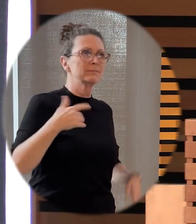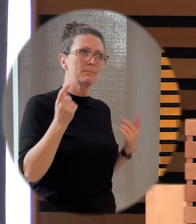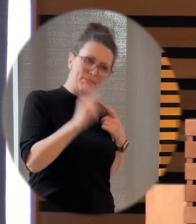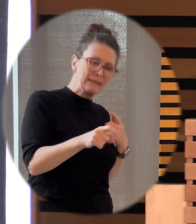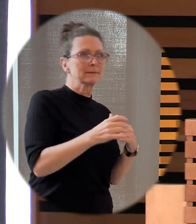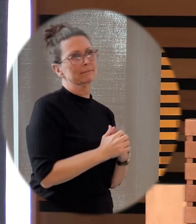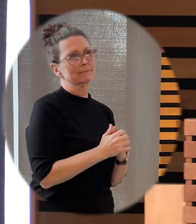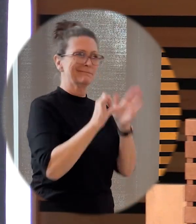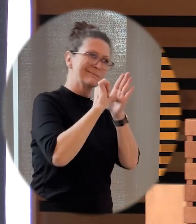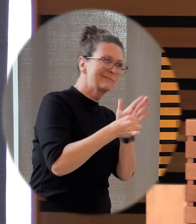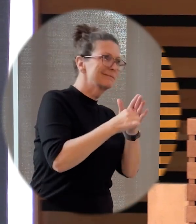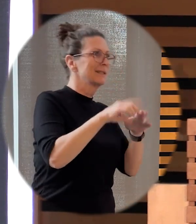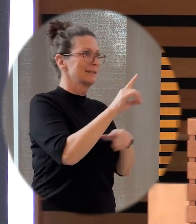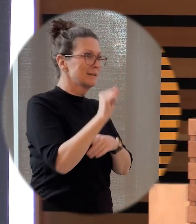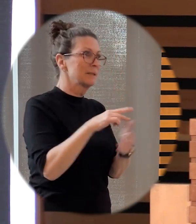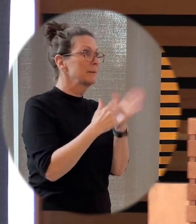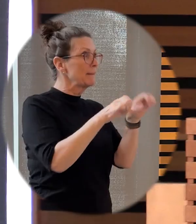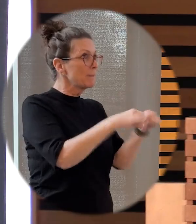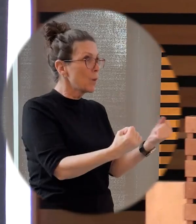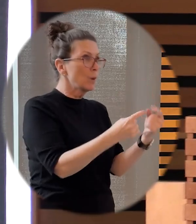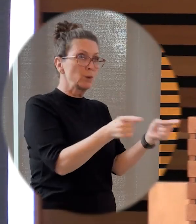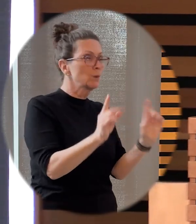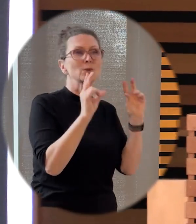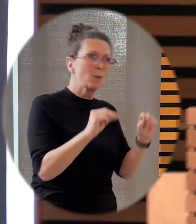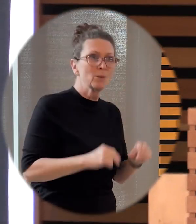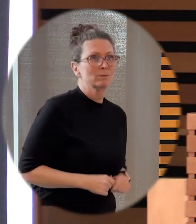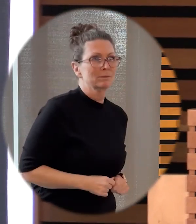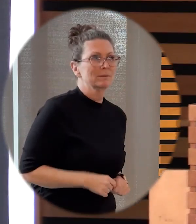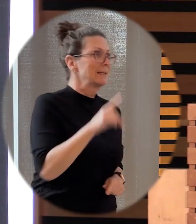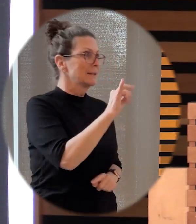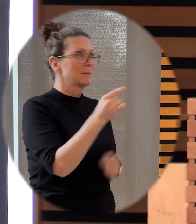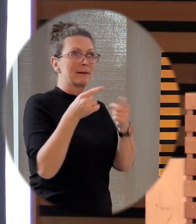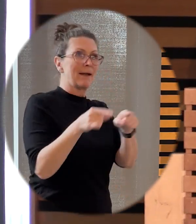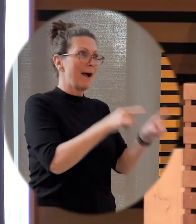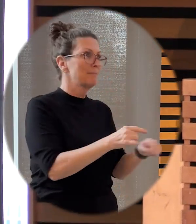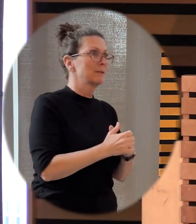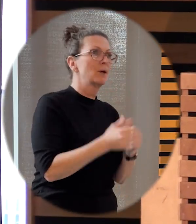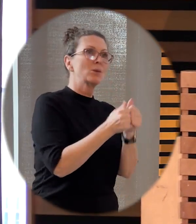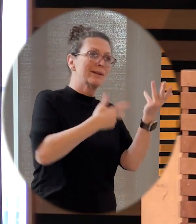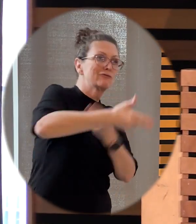that disability does not mean brokenness. Our disabilities arise in our interaction with the